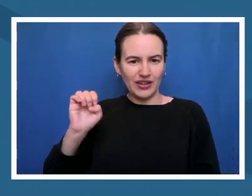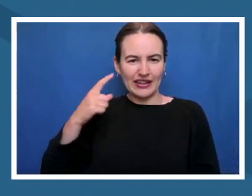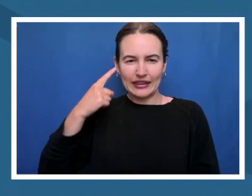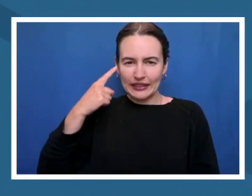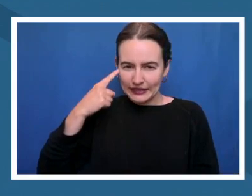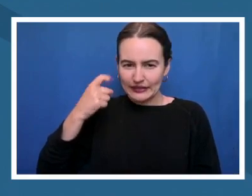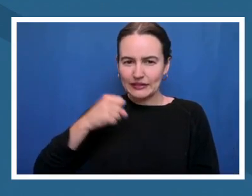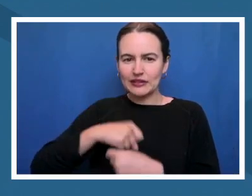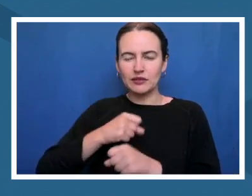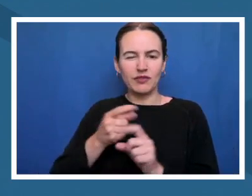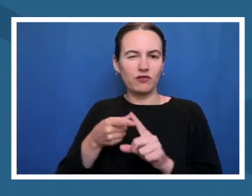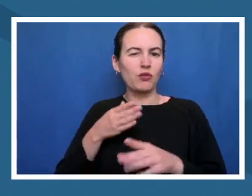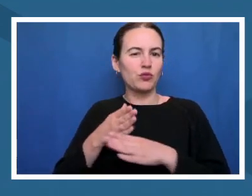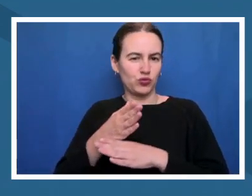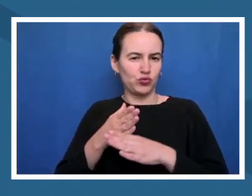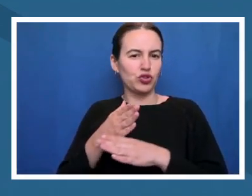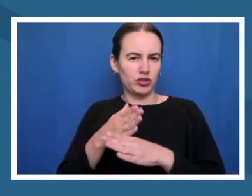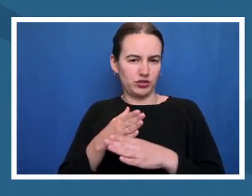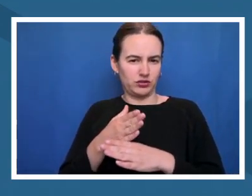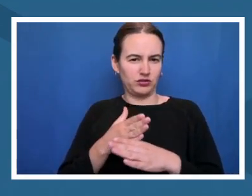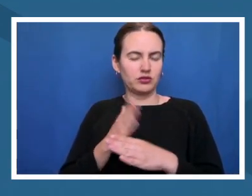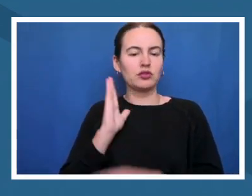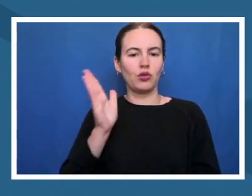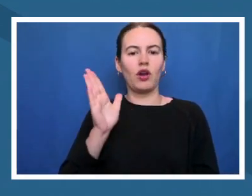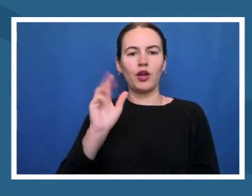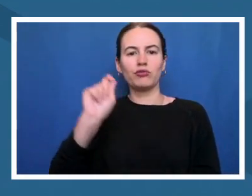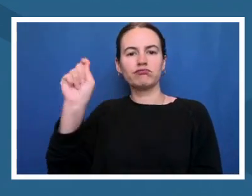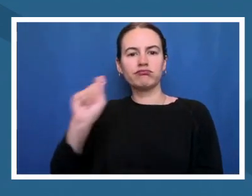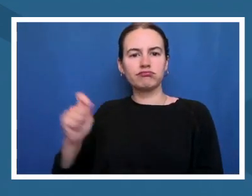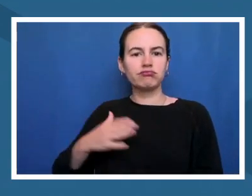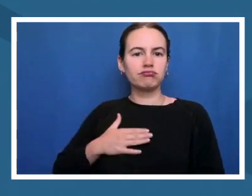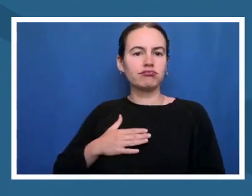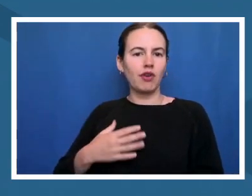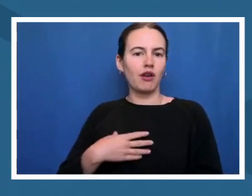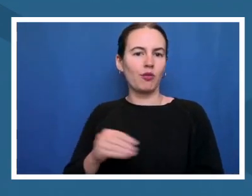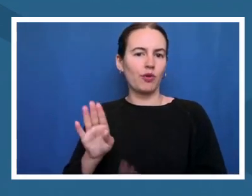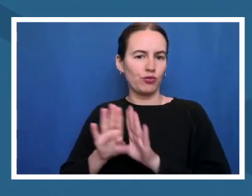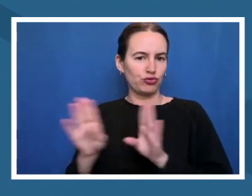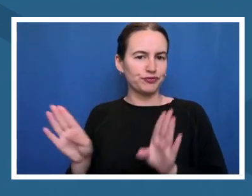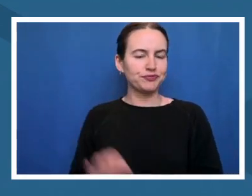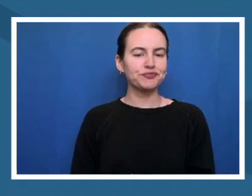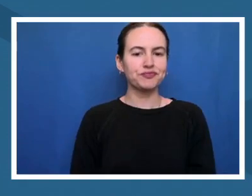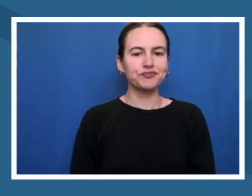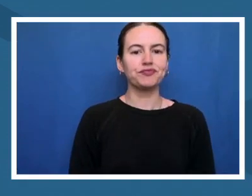wood so i'm going to put that on my whiteboard